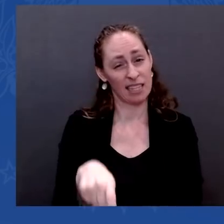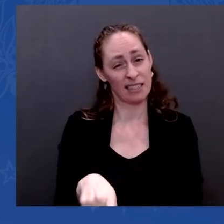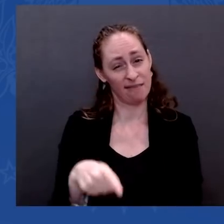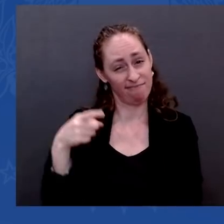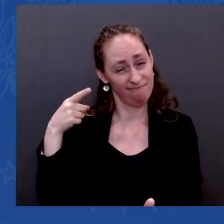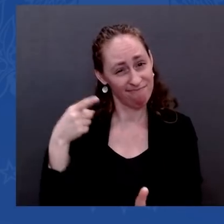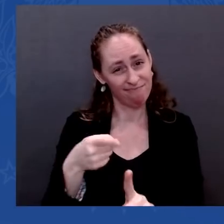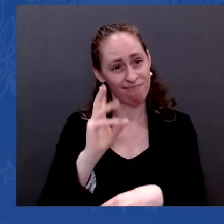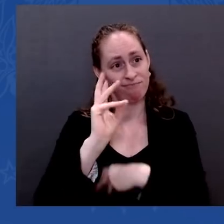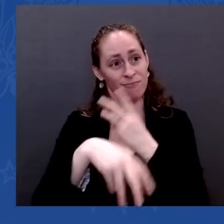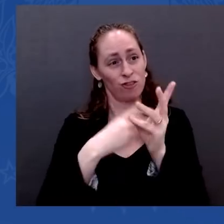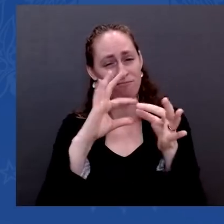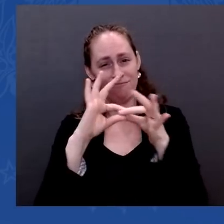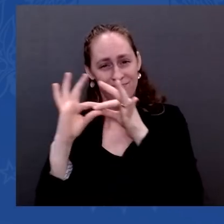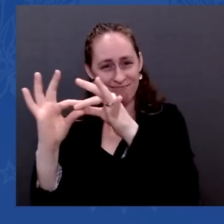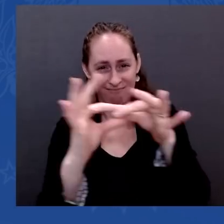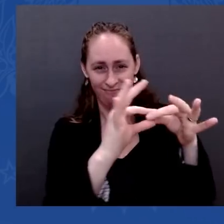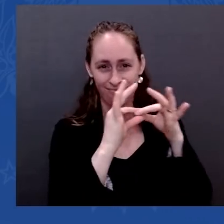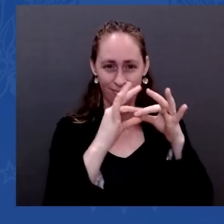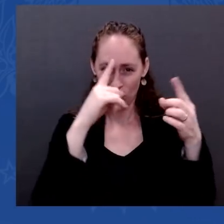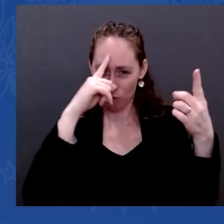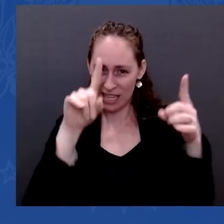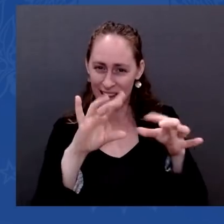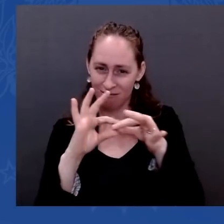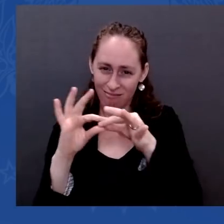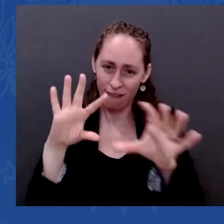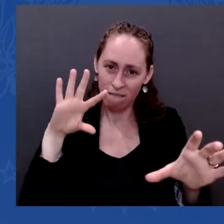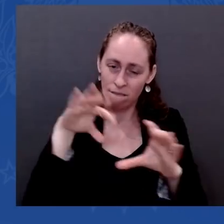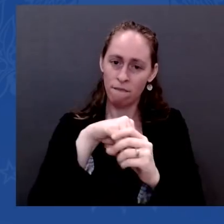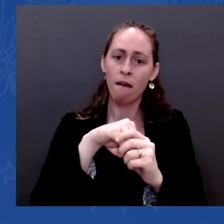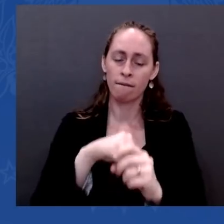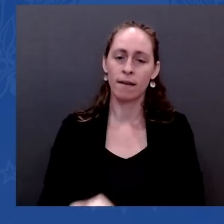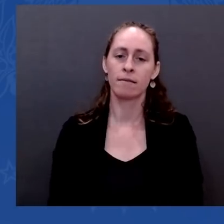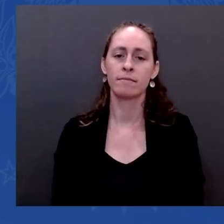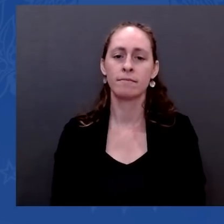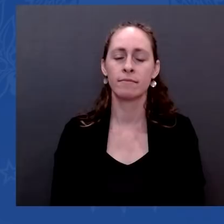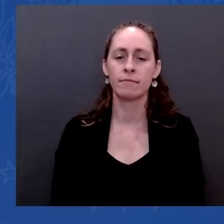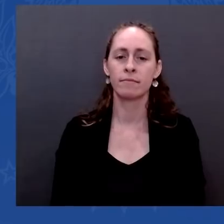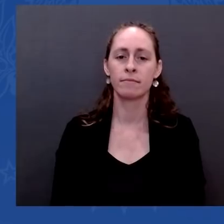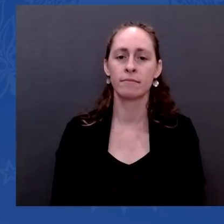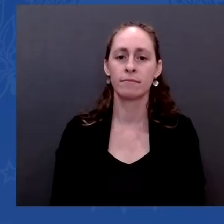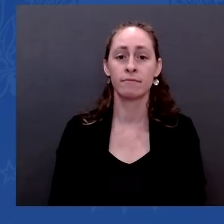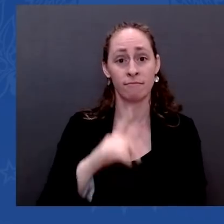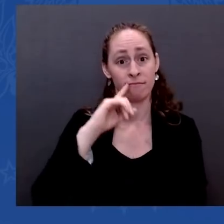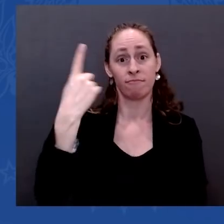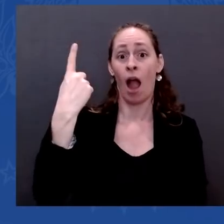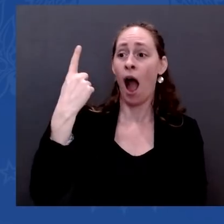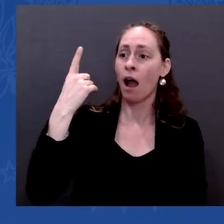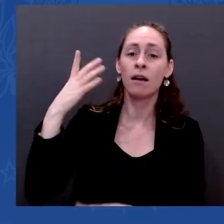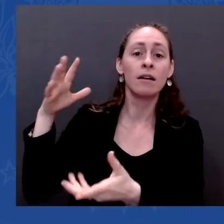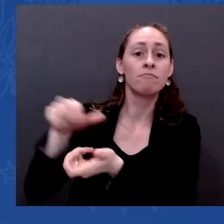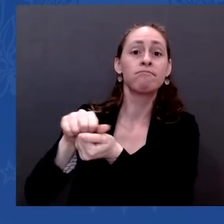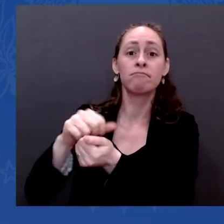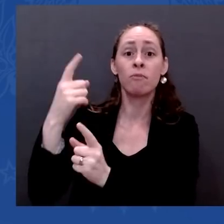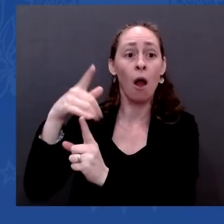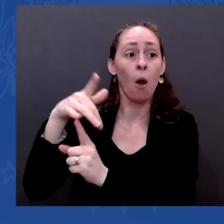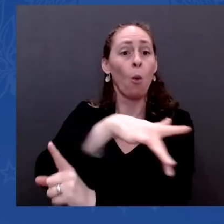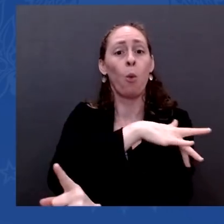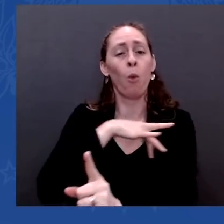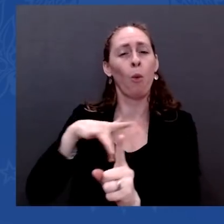As an industrialized nation, we have an important contribution to make. We have technological opportunities, economic opportunities,